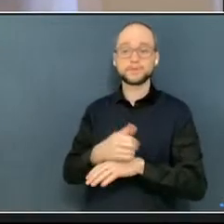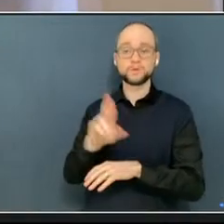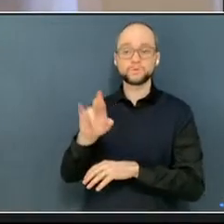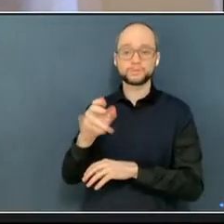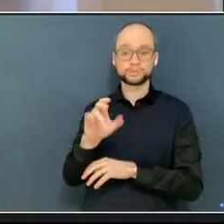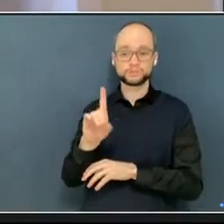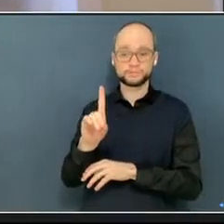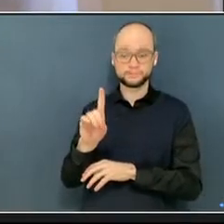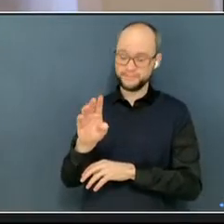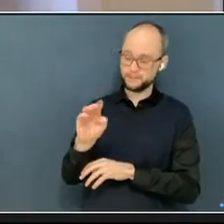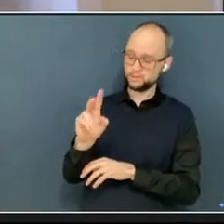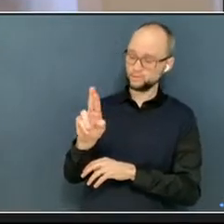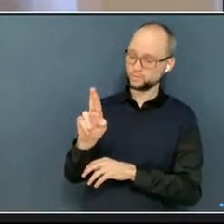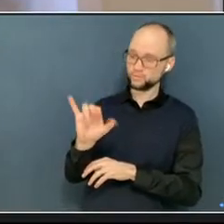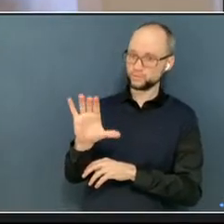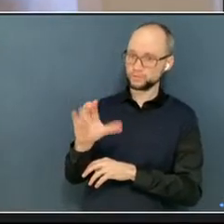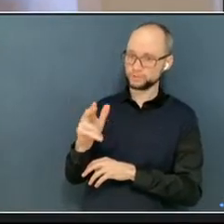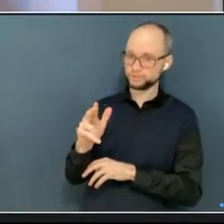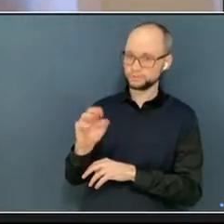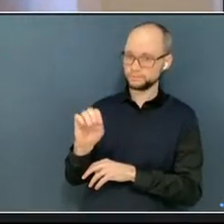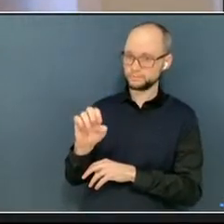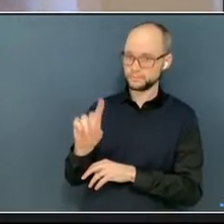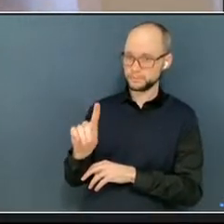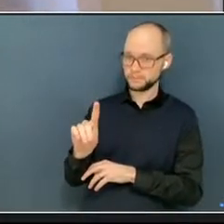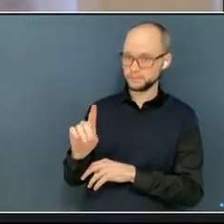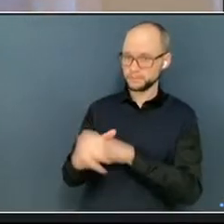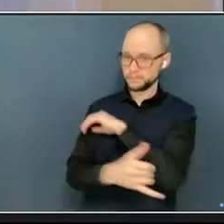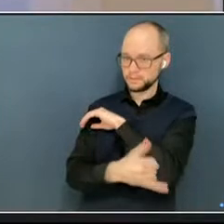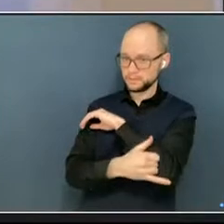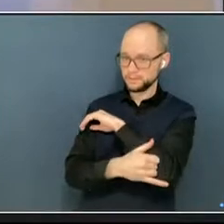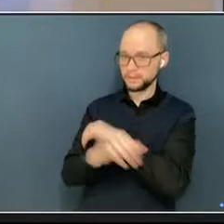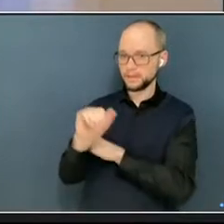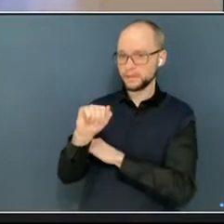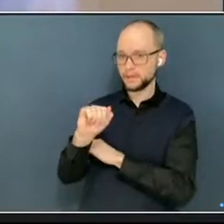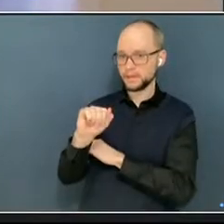The people of Staten Island are friendly, neighborly. Further south there's a family,